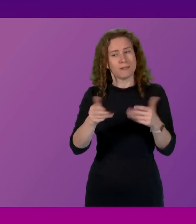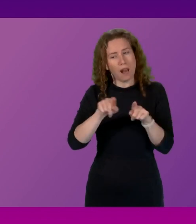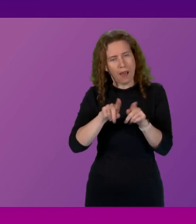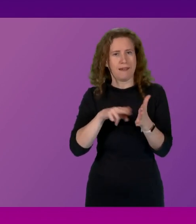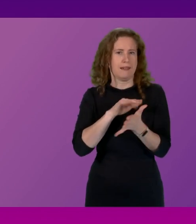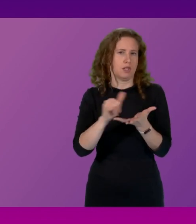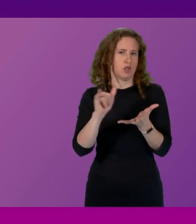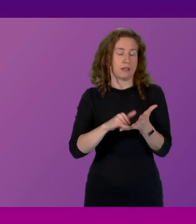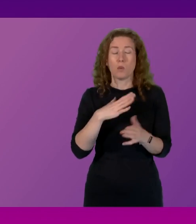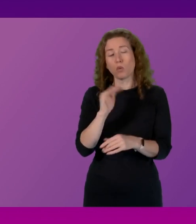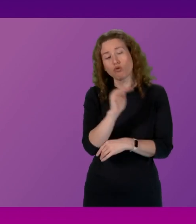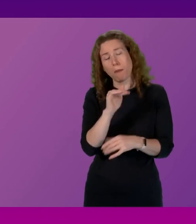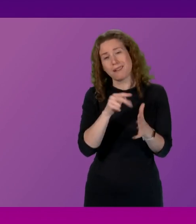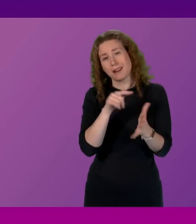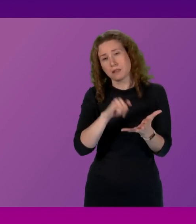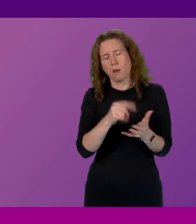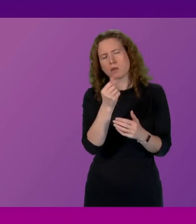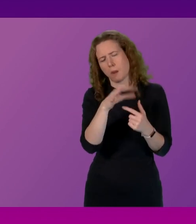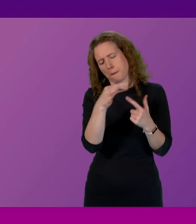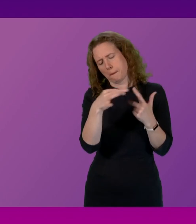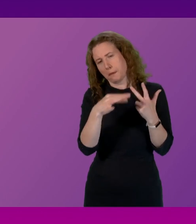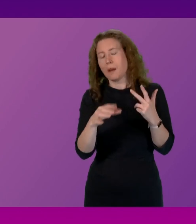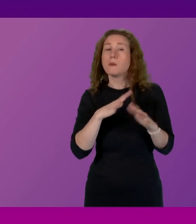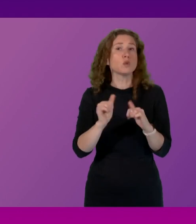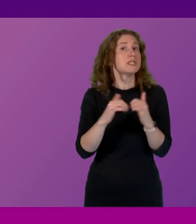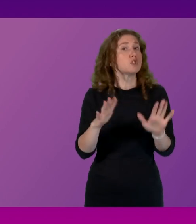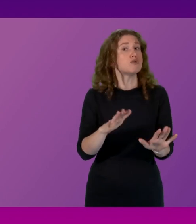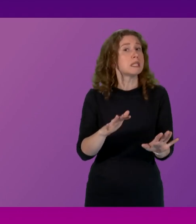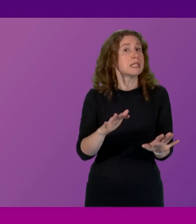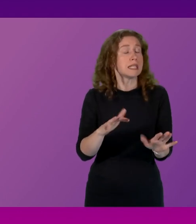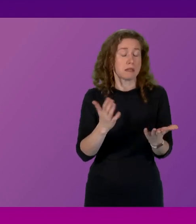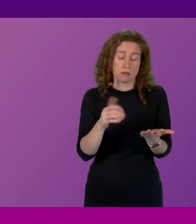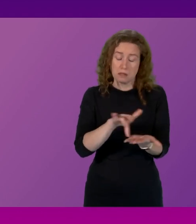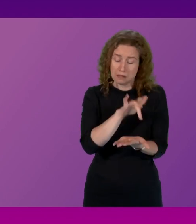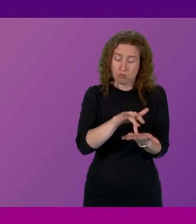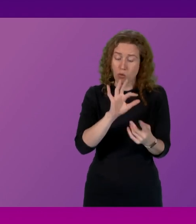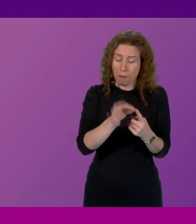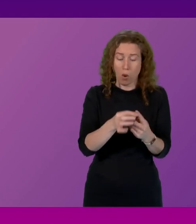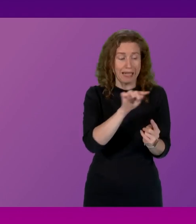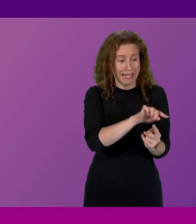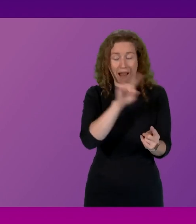I remind Anas Sarwar of a couple of points. I do not disagree with the central premise, which neither he nor Douglas Ross have raised,